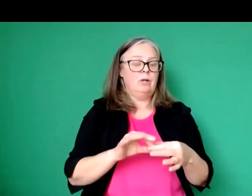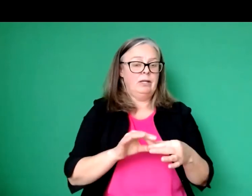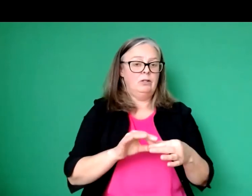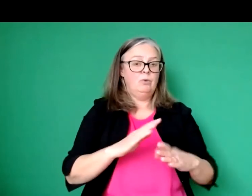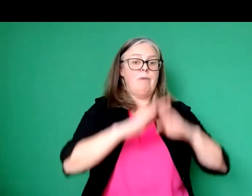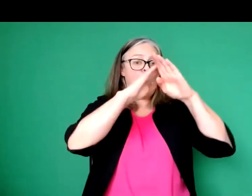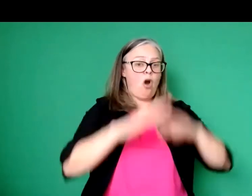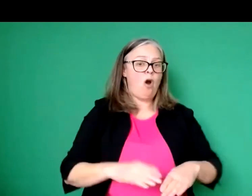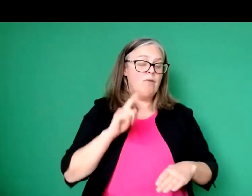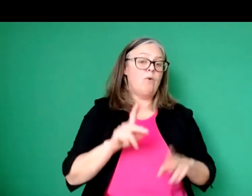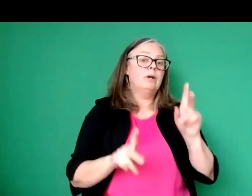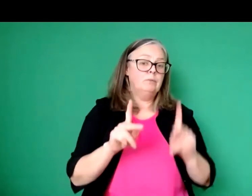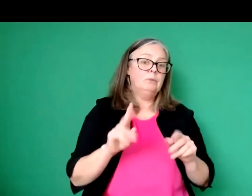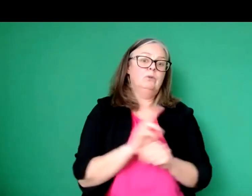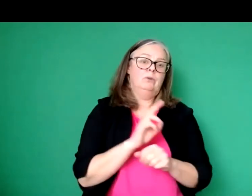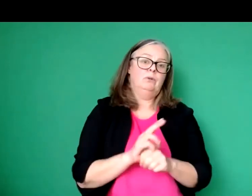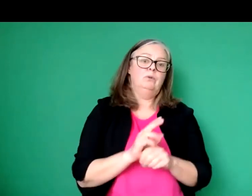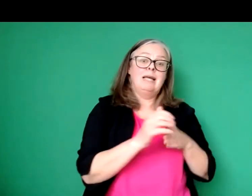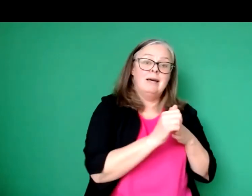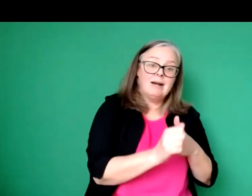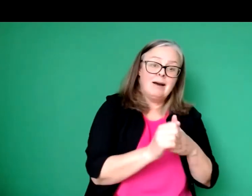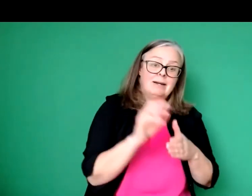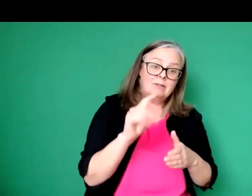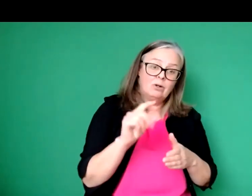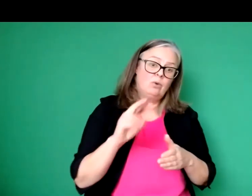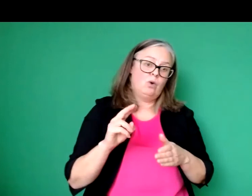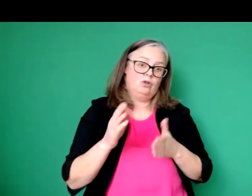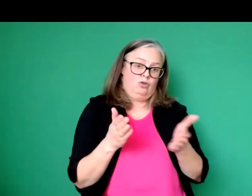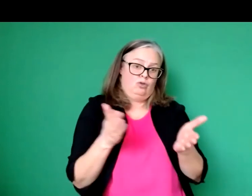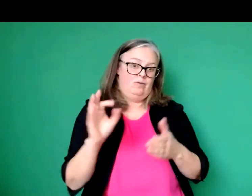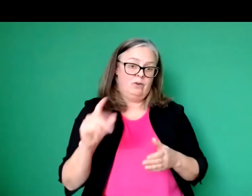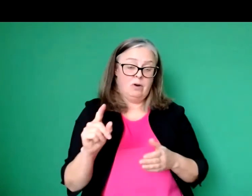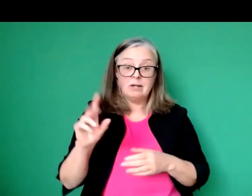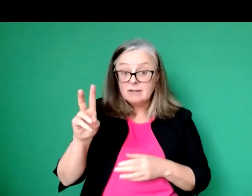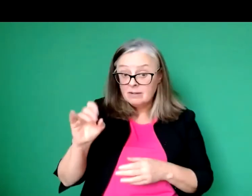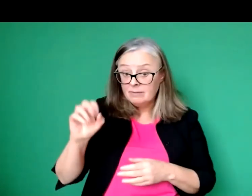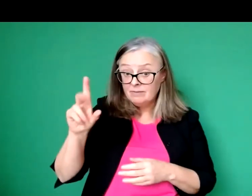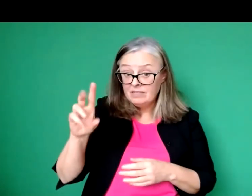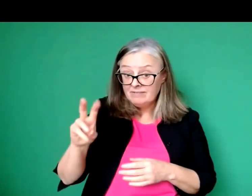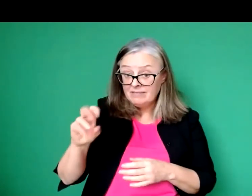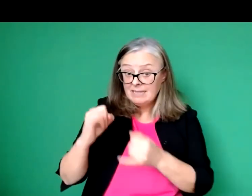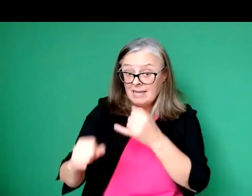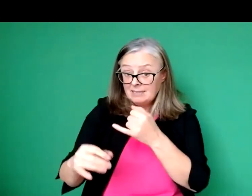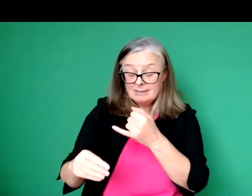people who use guide or service dogs give me any last minute thoughts i would just say to please